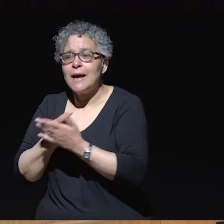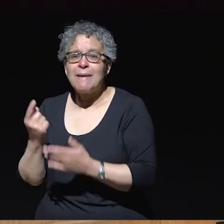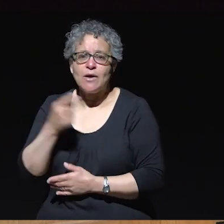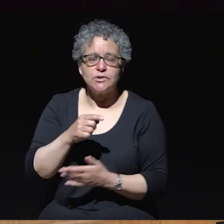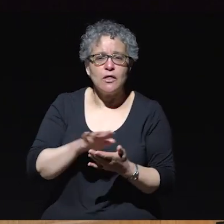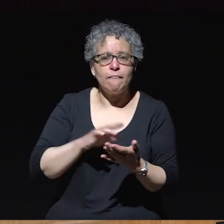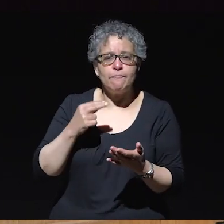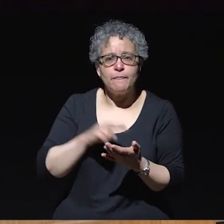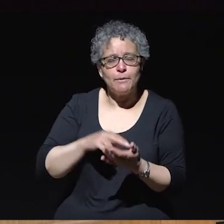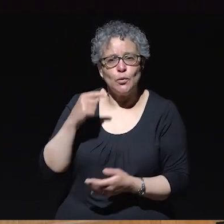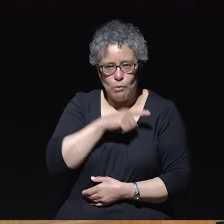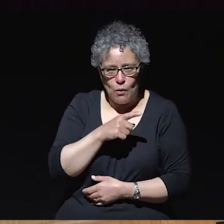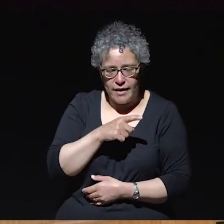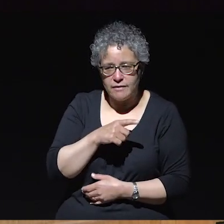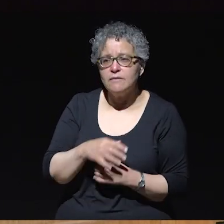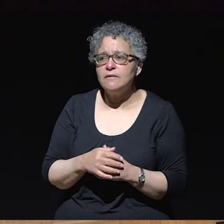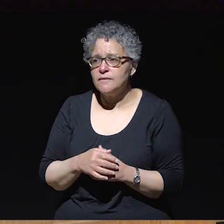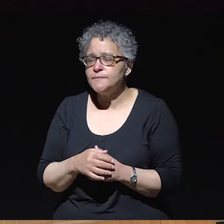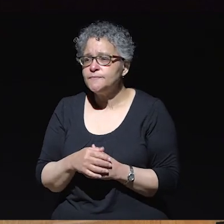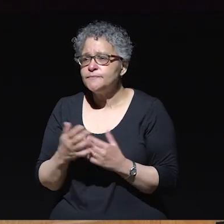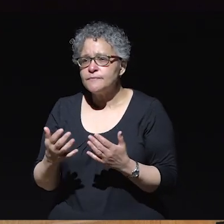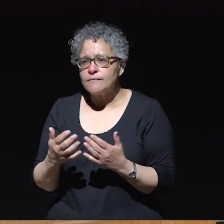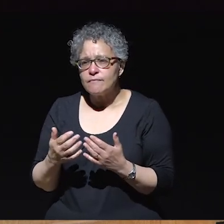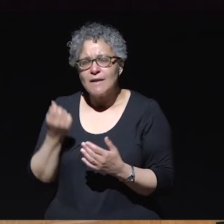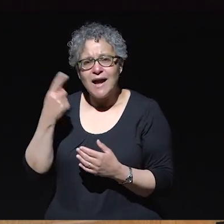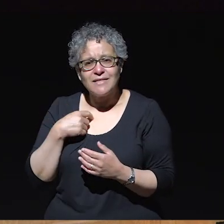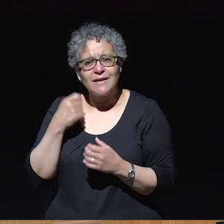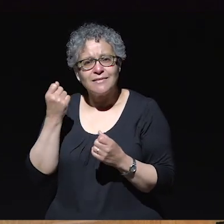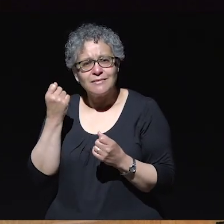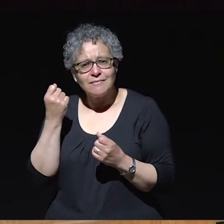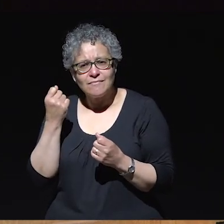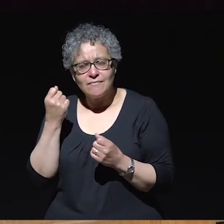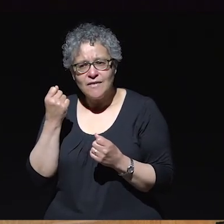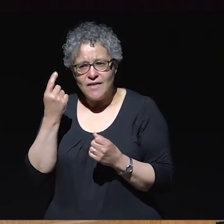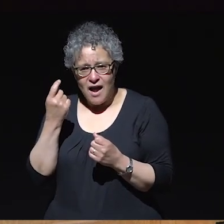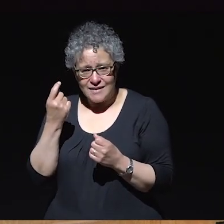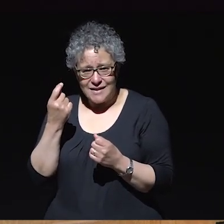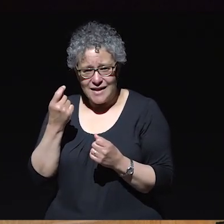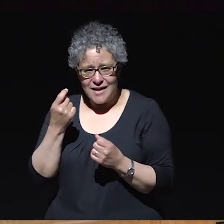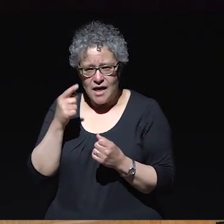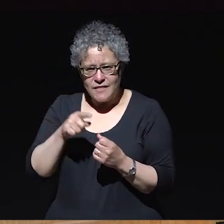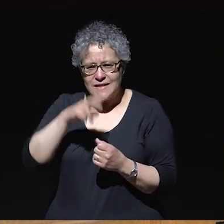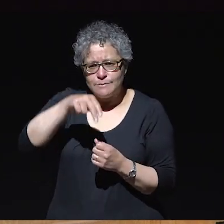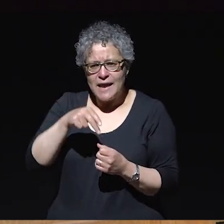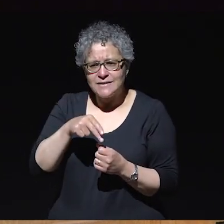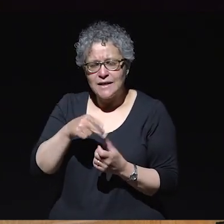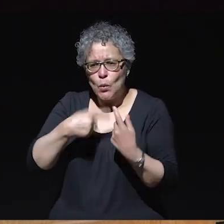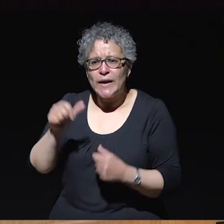And I do think that the idea of a painting that's identified through a colour and the anonymity of the sitter